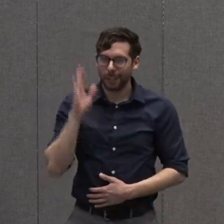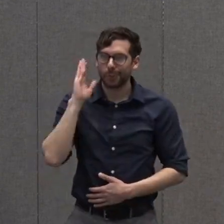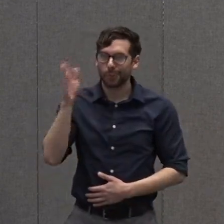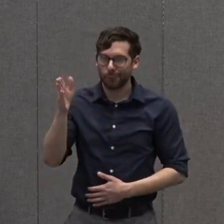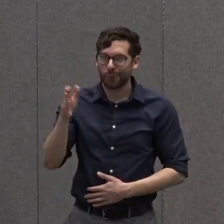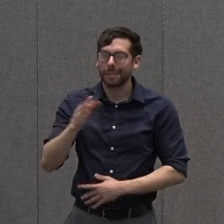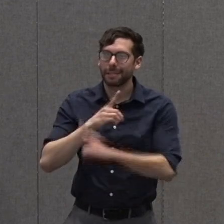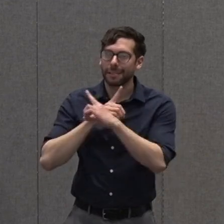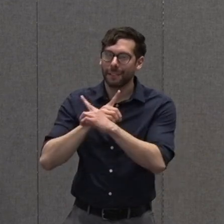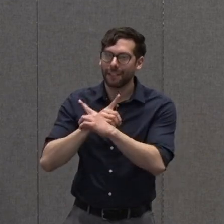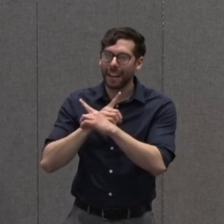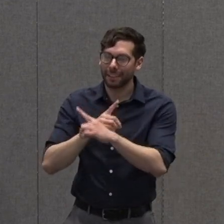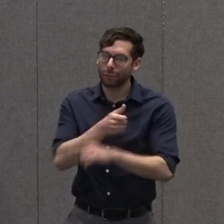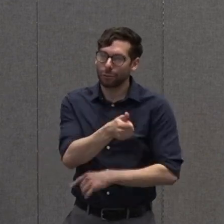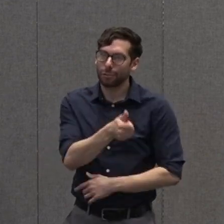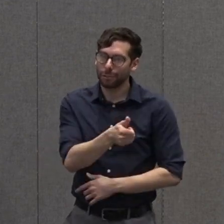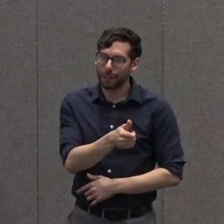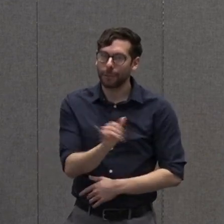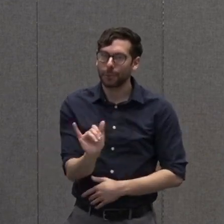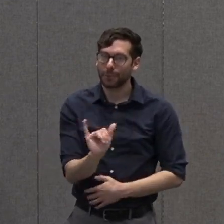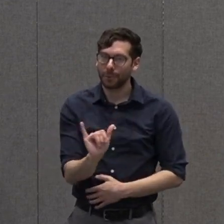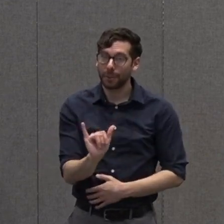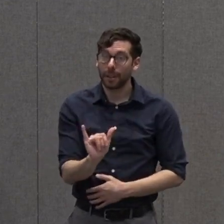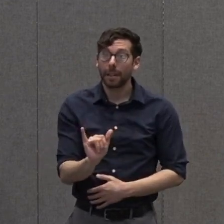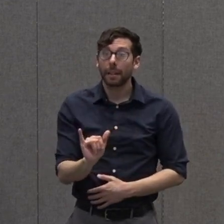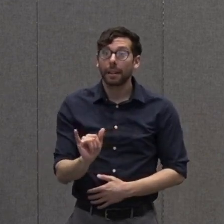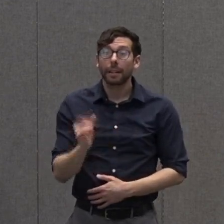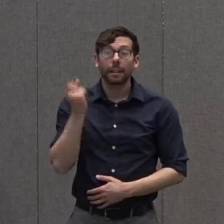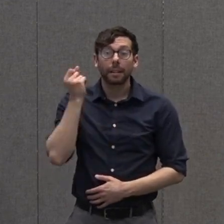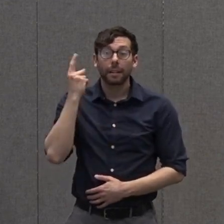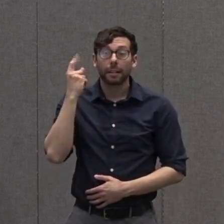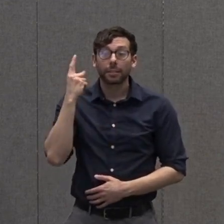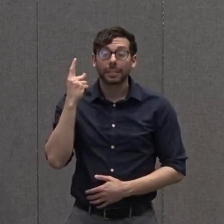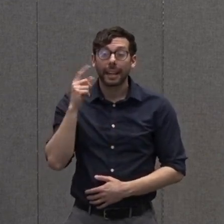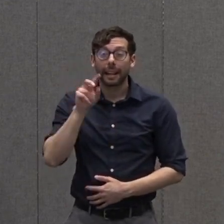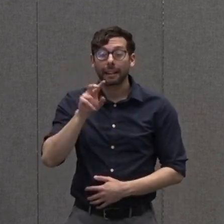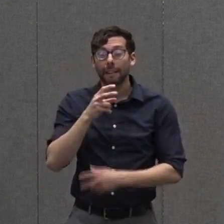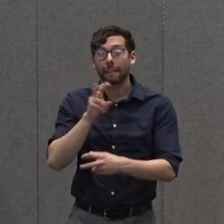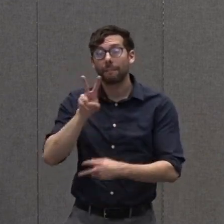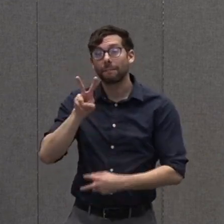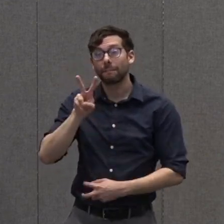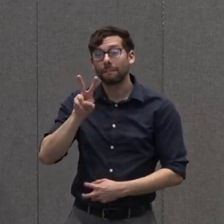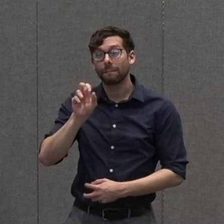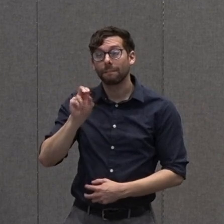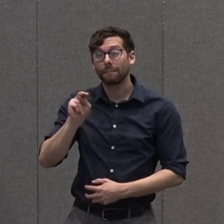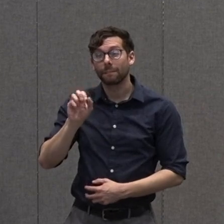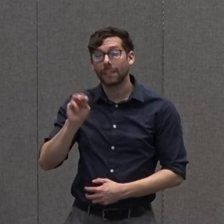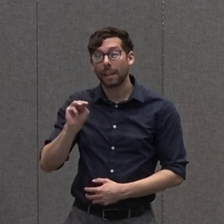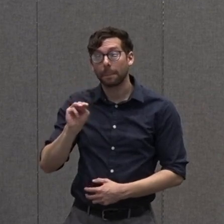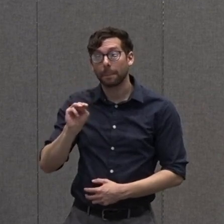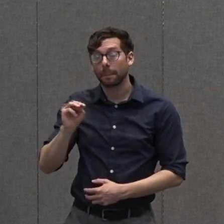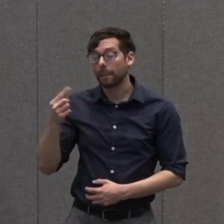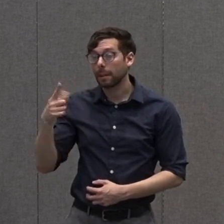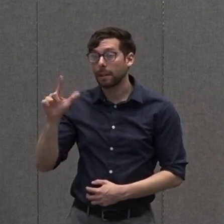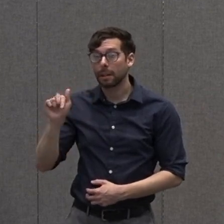He venom glands are in the lower part of her jaw. - Down here, okay. And she doesn't have hollow fangs, like a rattlesnake. - Let's bring her up.